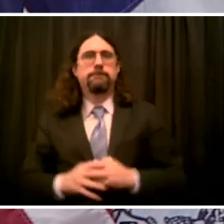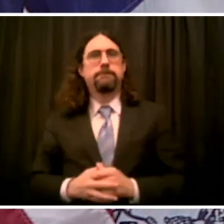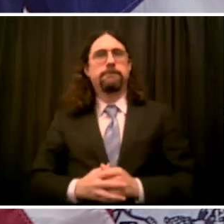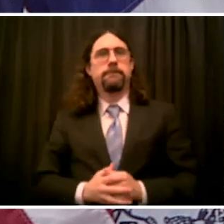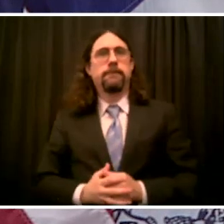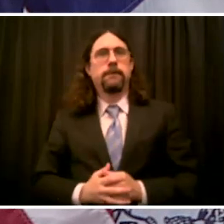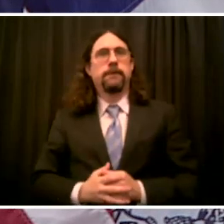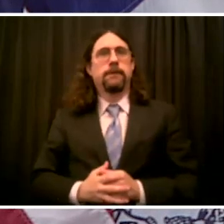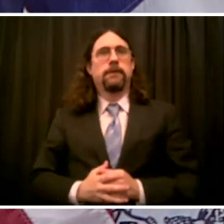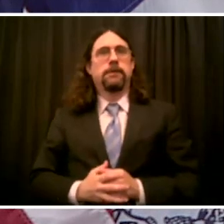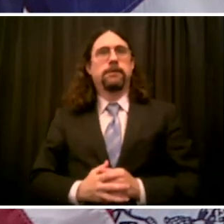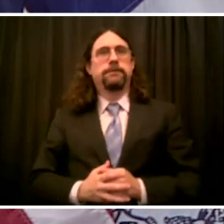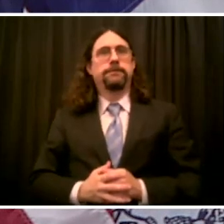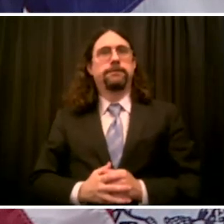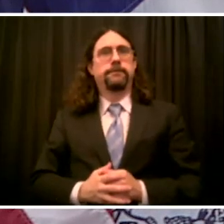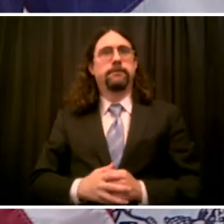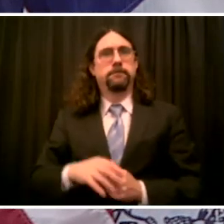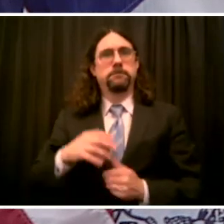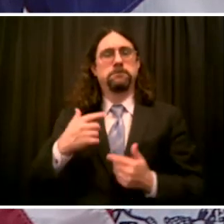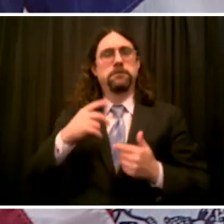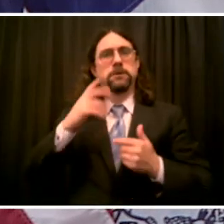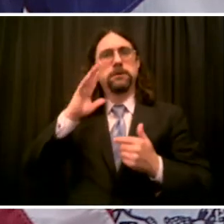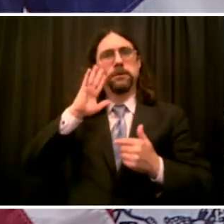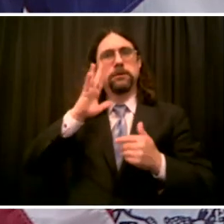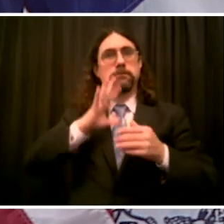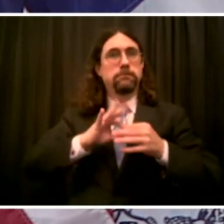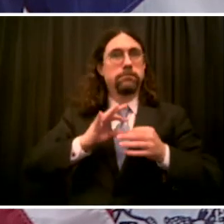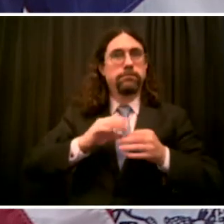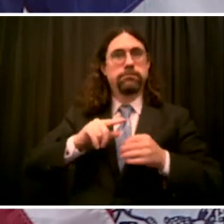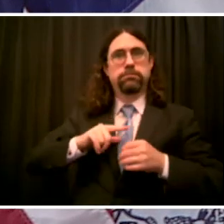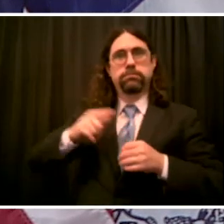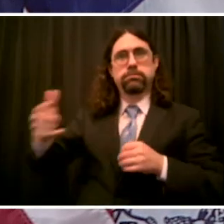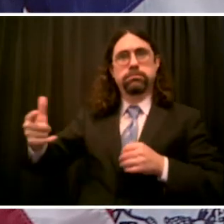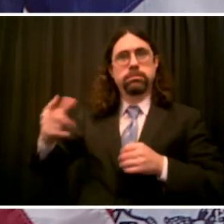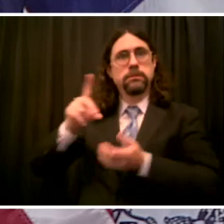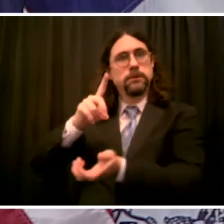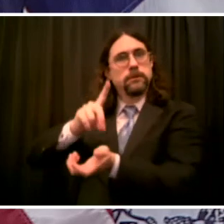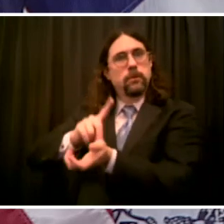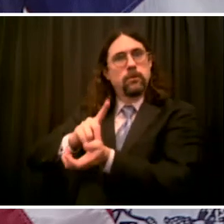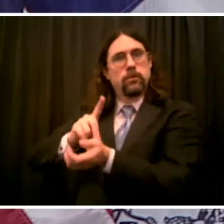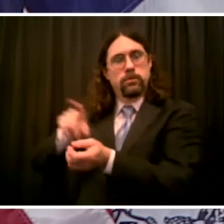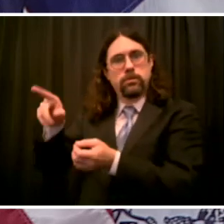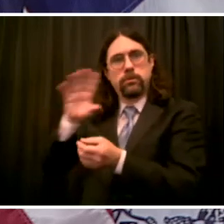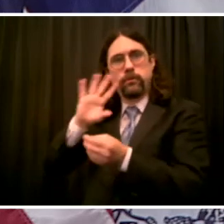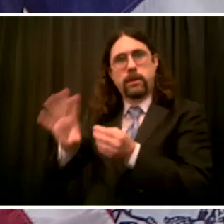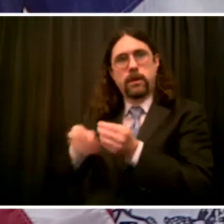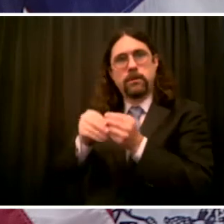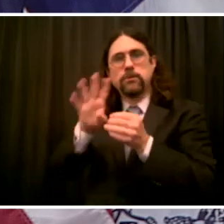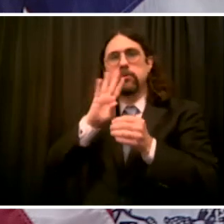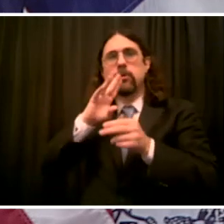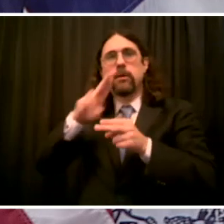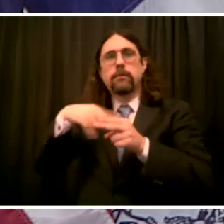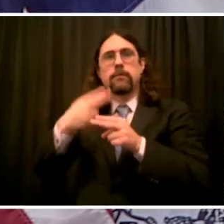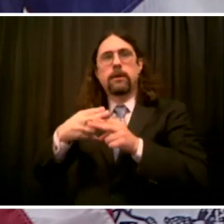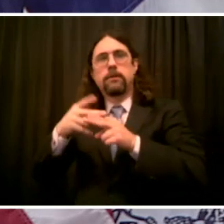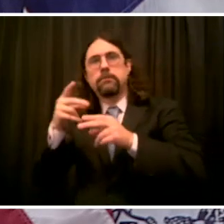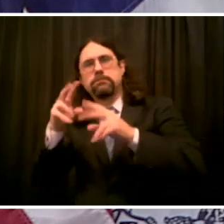COMMISSIONER BAOTRB AND DR. VARMA ON THE FIRST PART OF THE QUESTION IN A